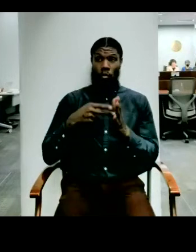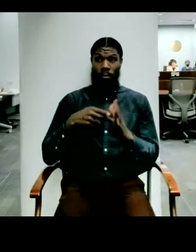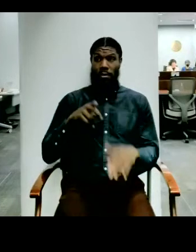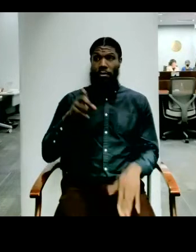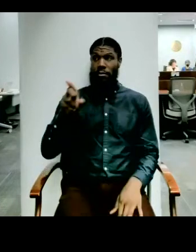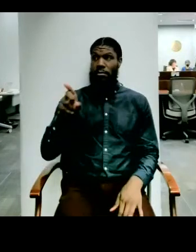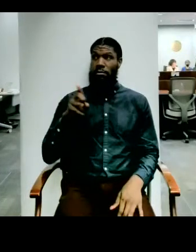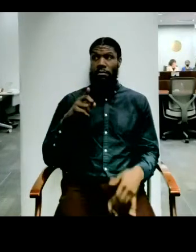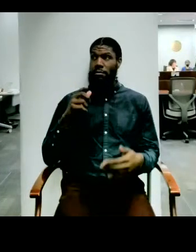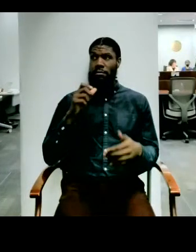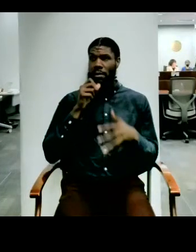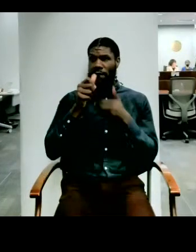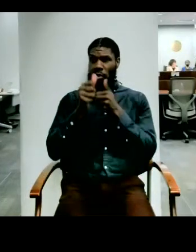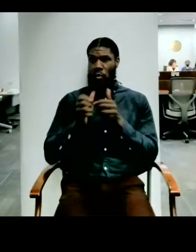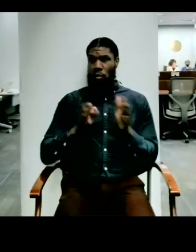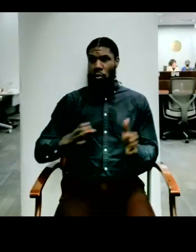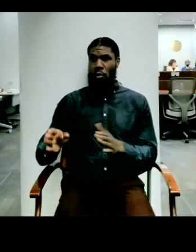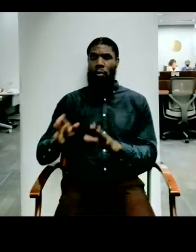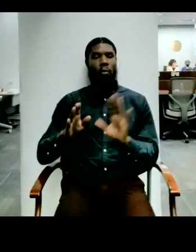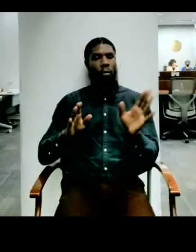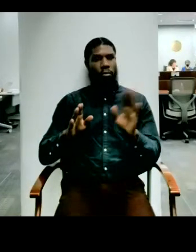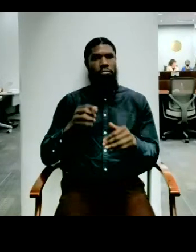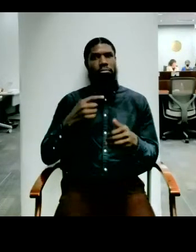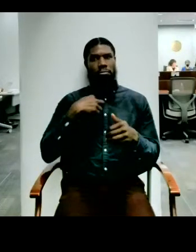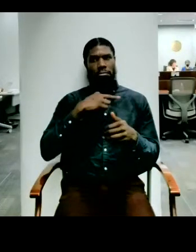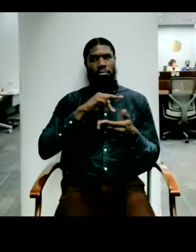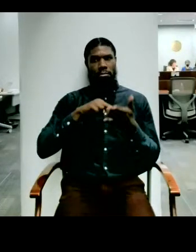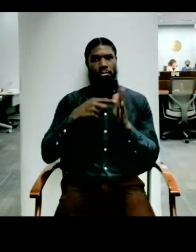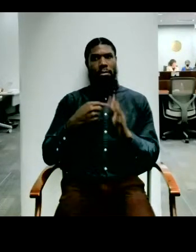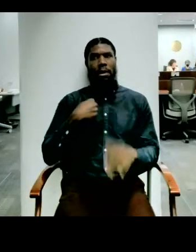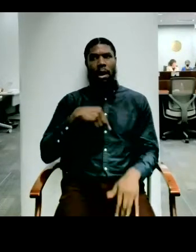What I'm doing is saying I'll take it under advisement and requesting